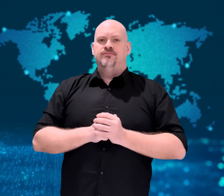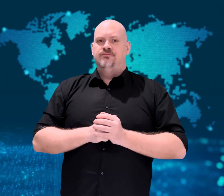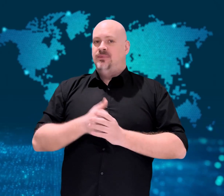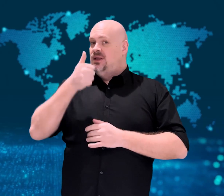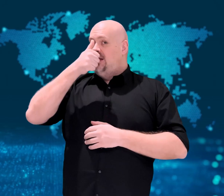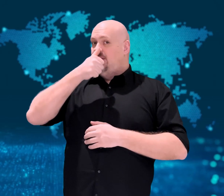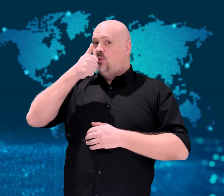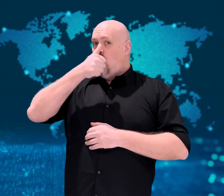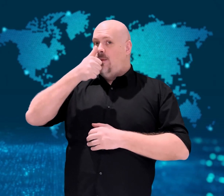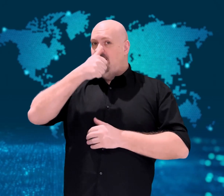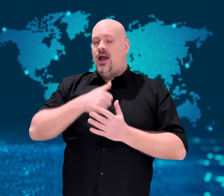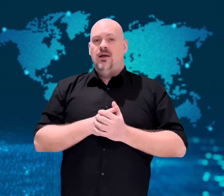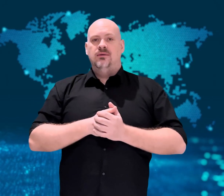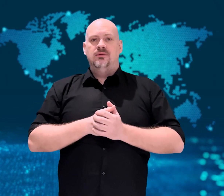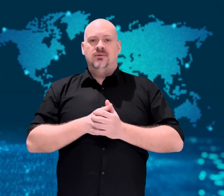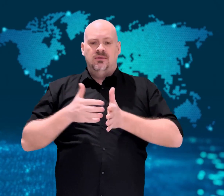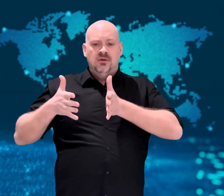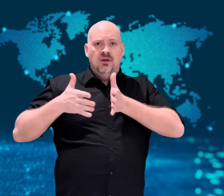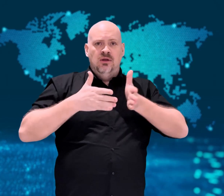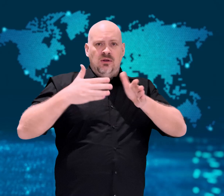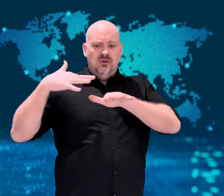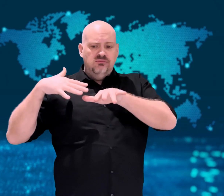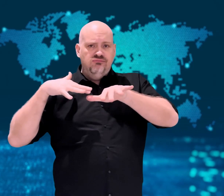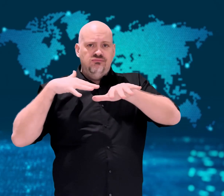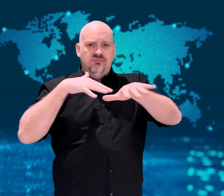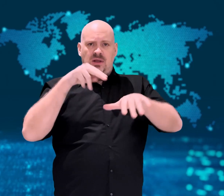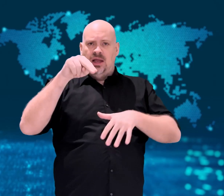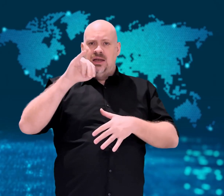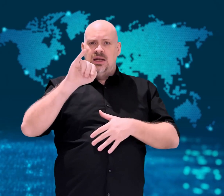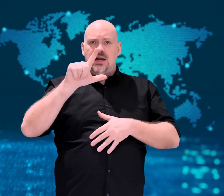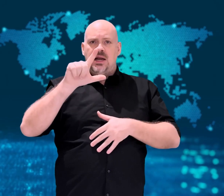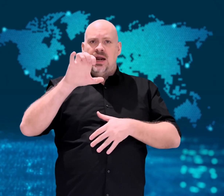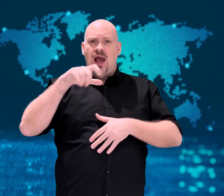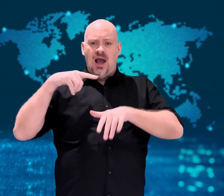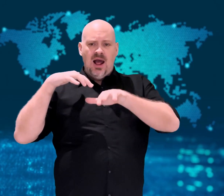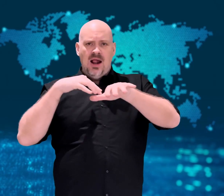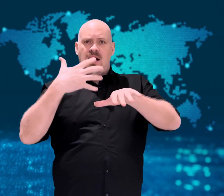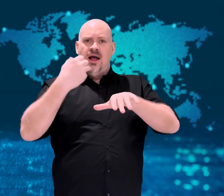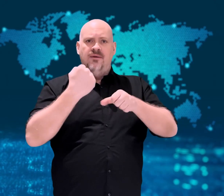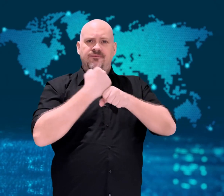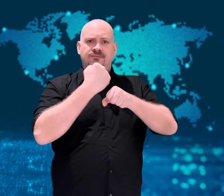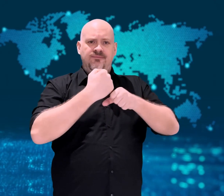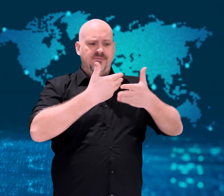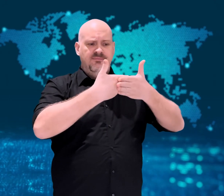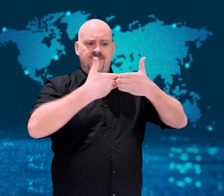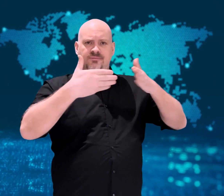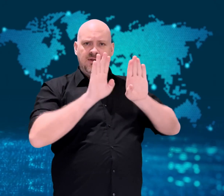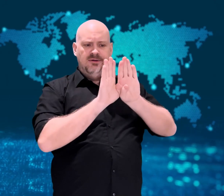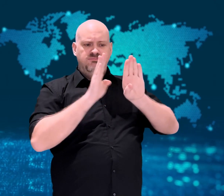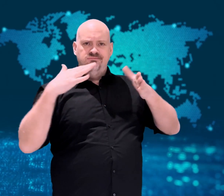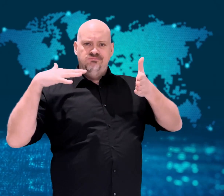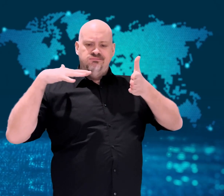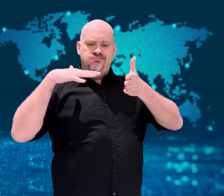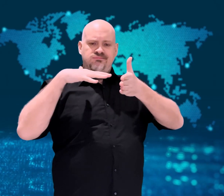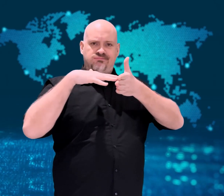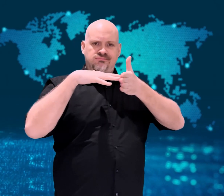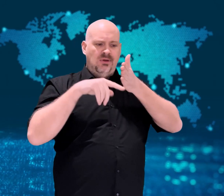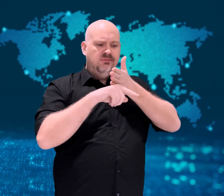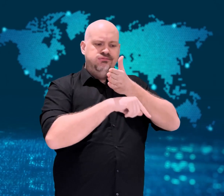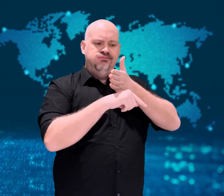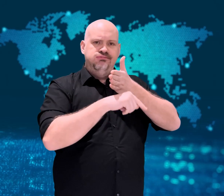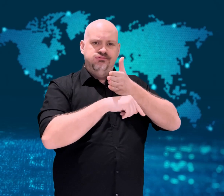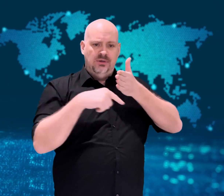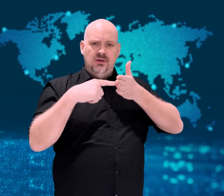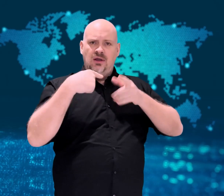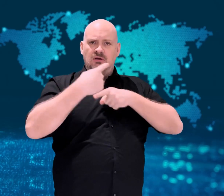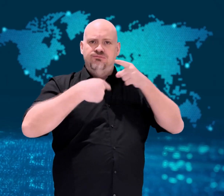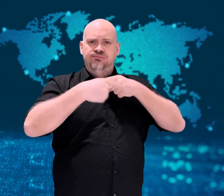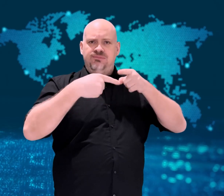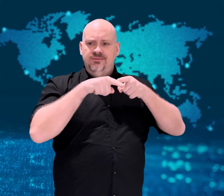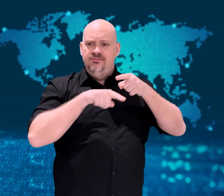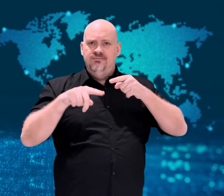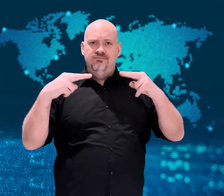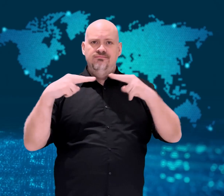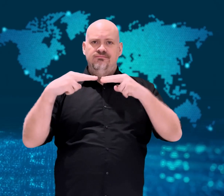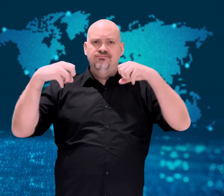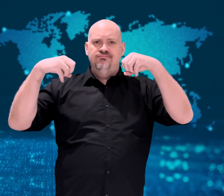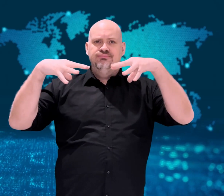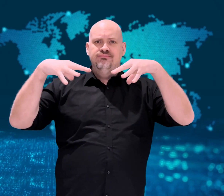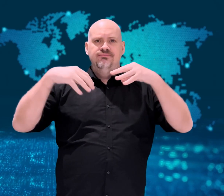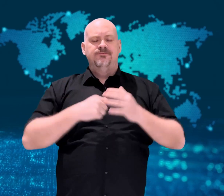River Nile dam generates power.